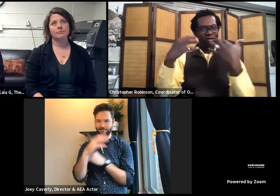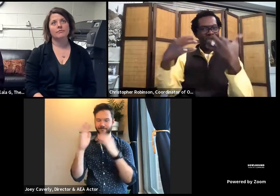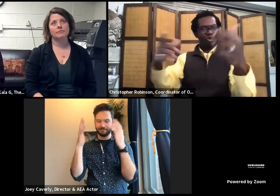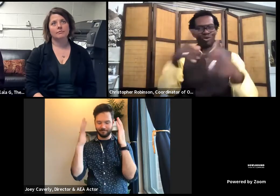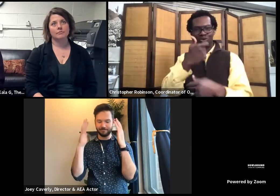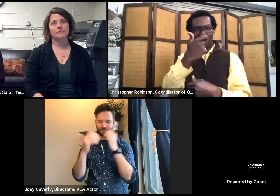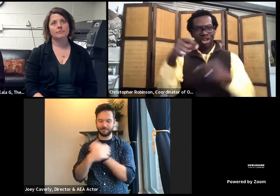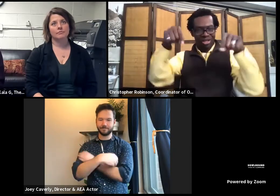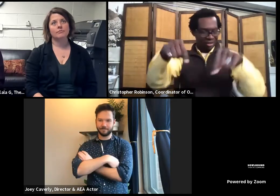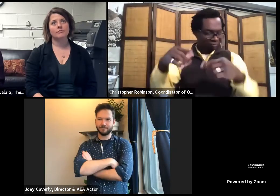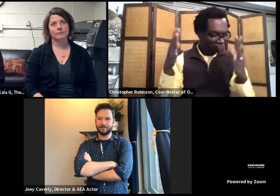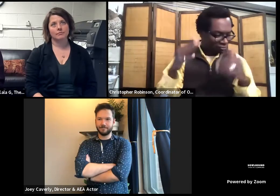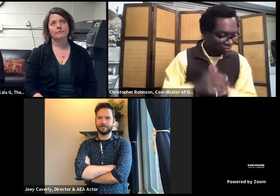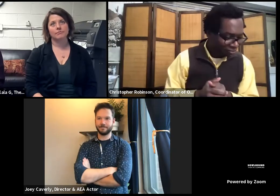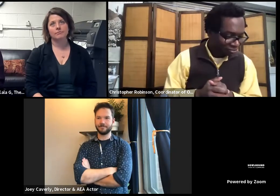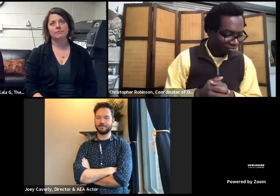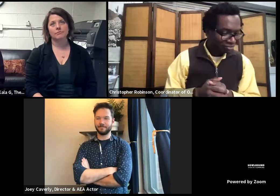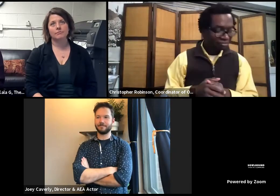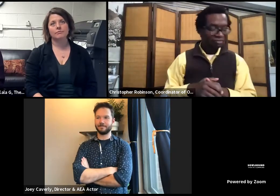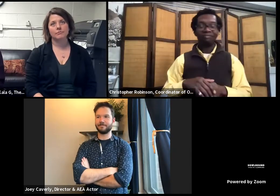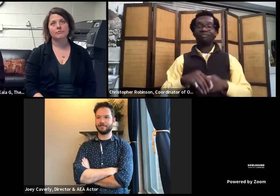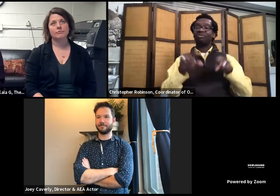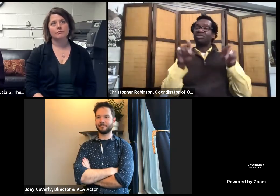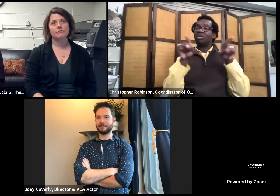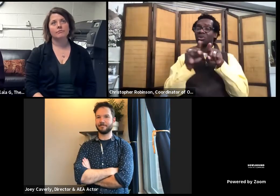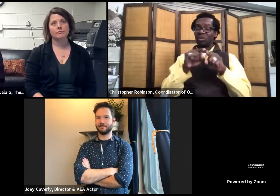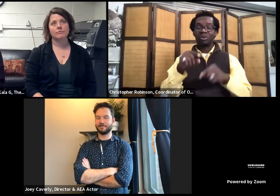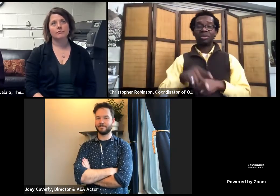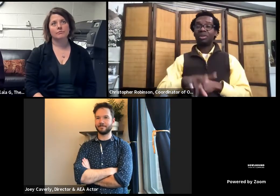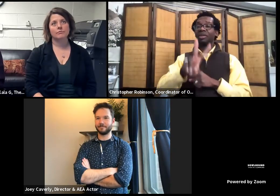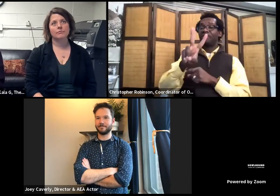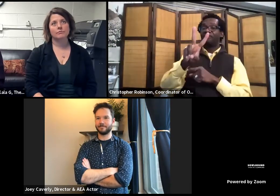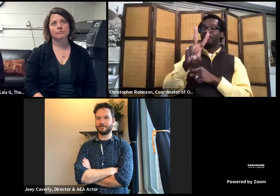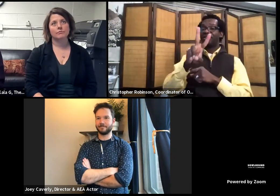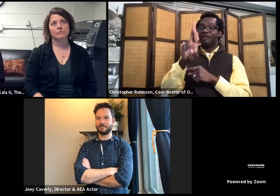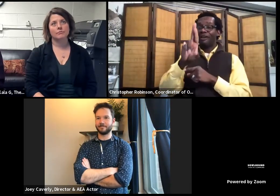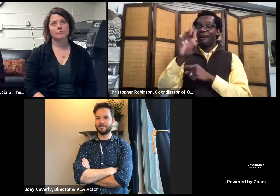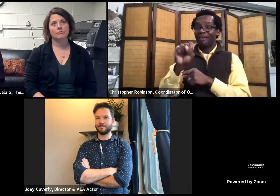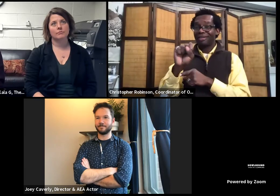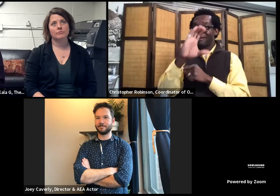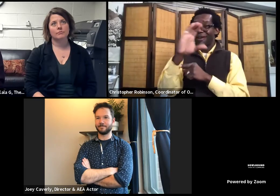who's done a great job setting this up and creating a great space for our audience to see it.